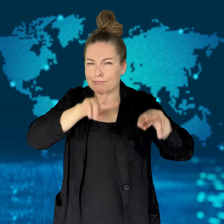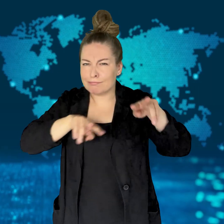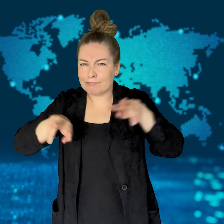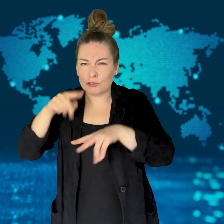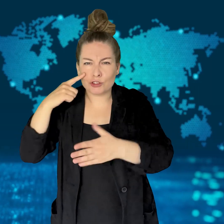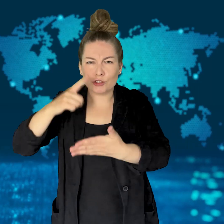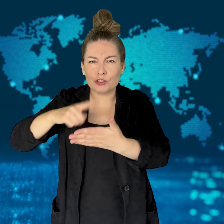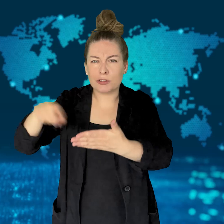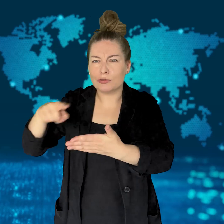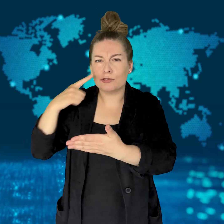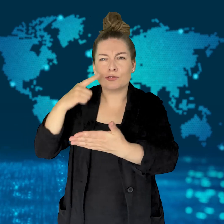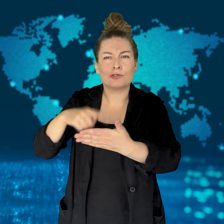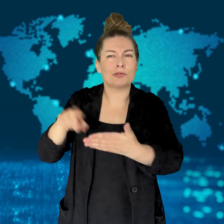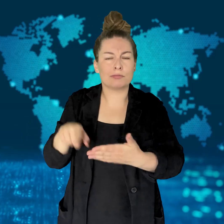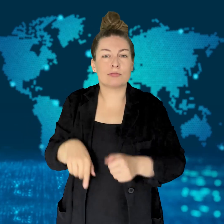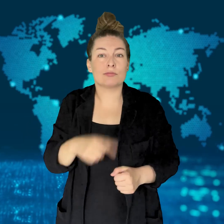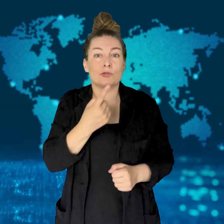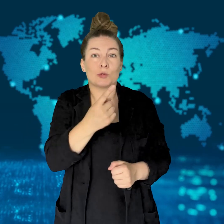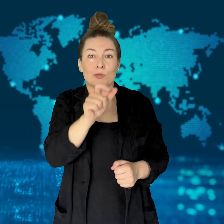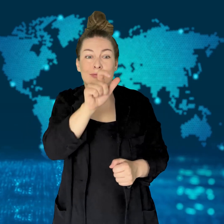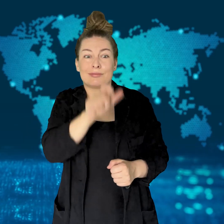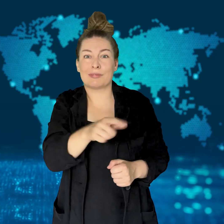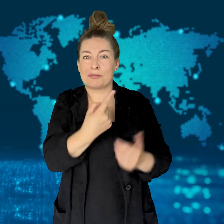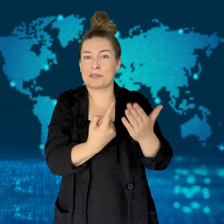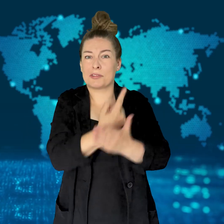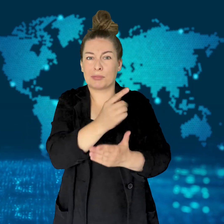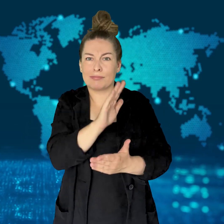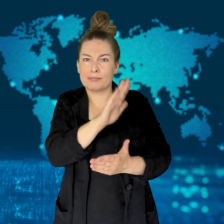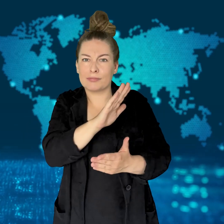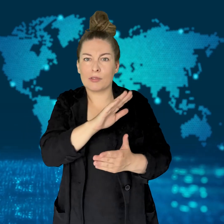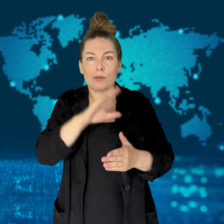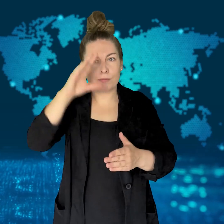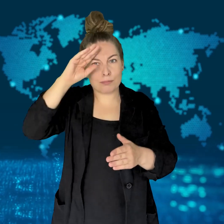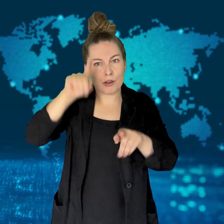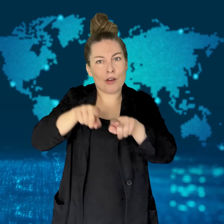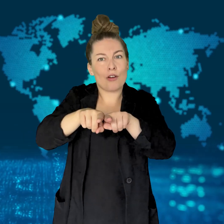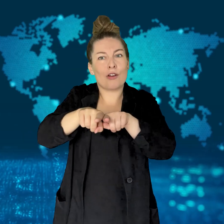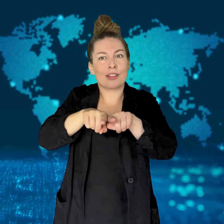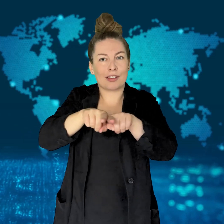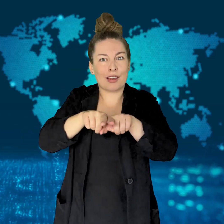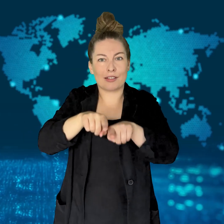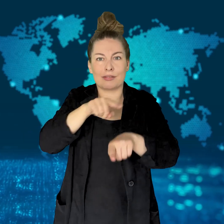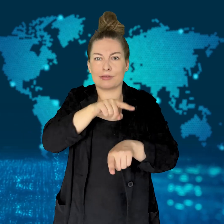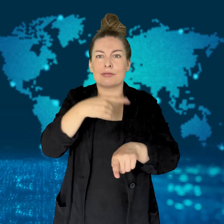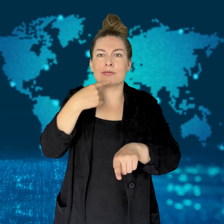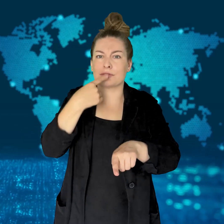The brother of one of the victims says his brother has been stitched up